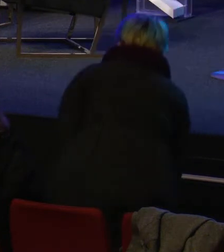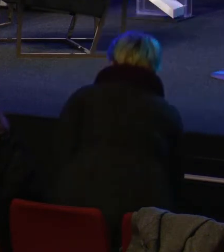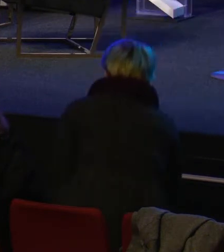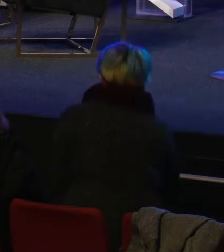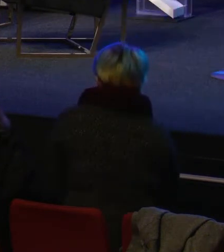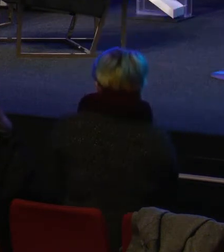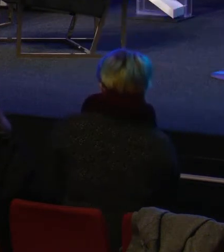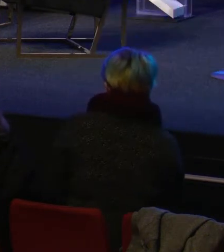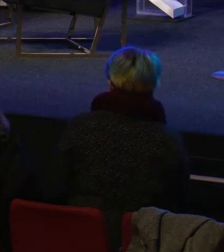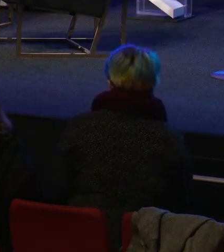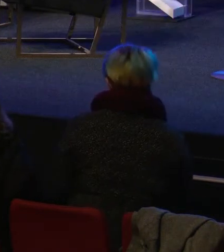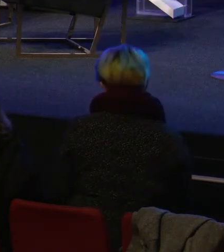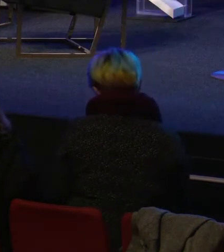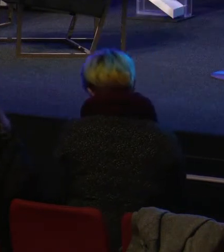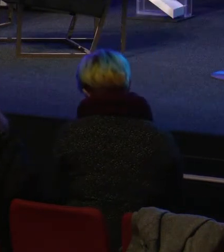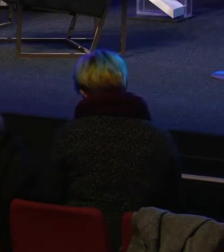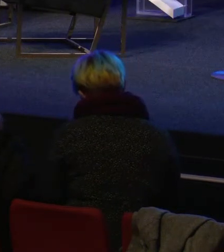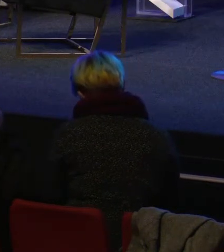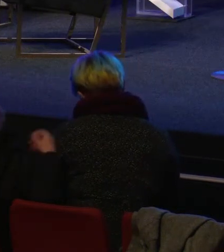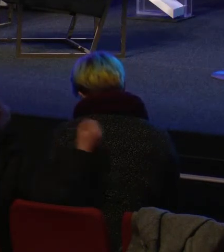Without curiosity, we don't have any capacity if you make change.